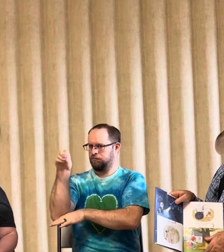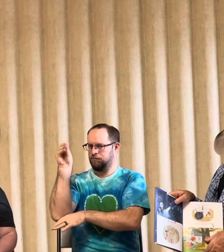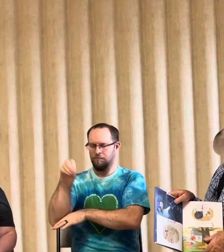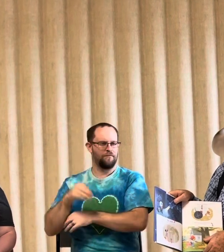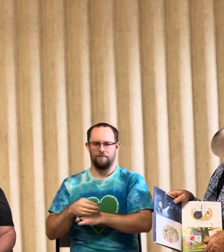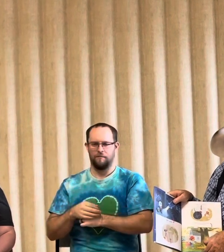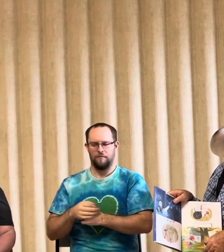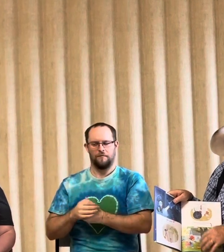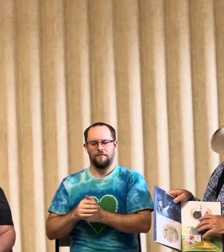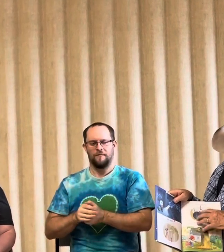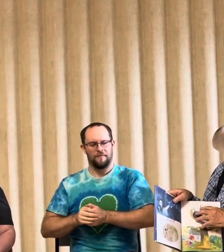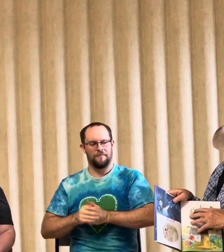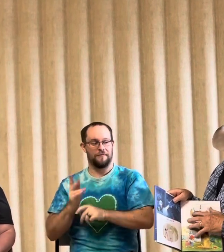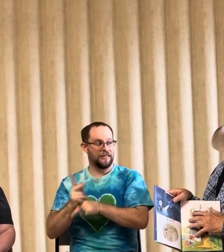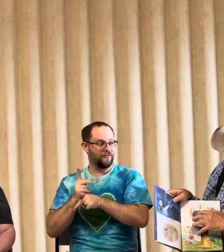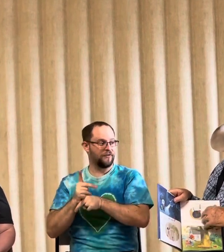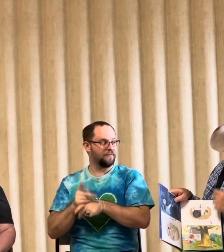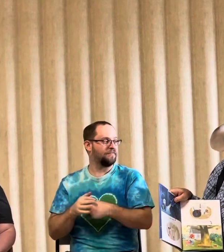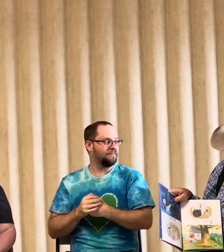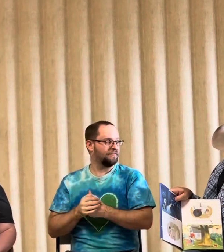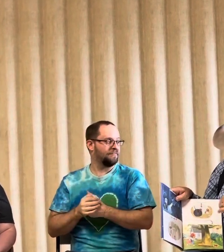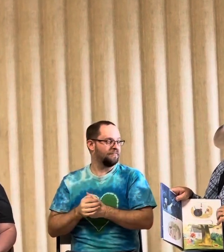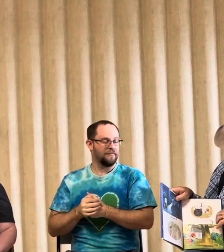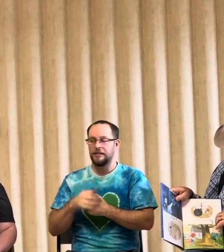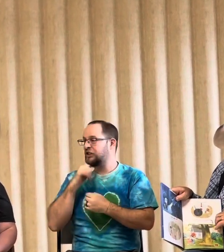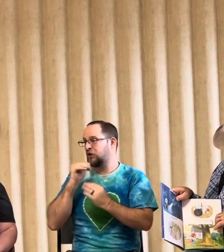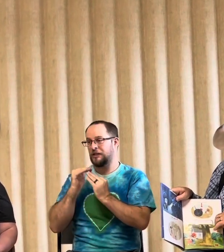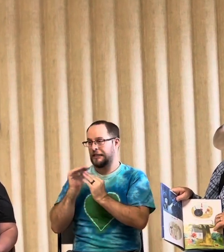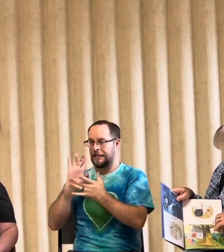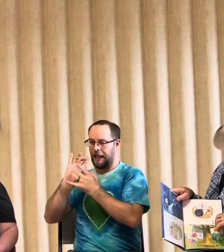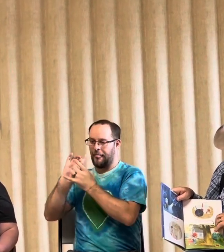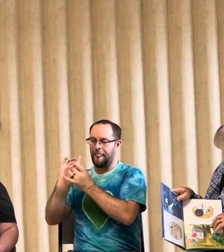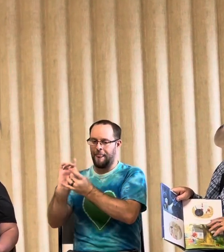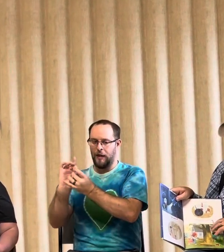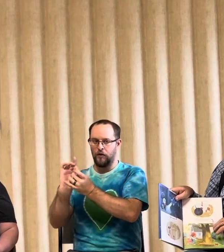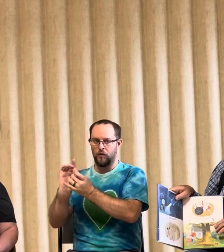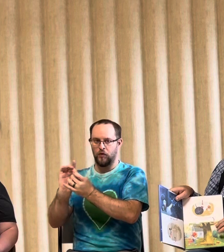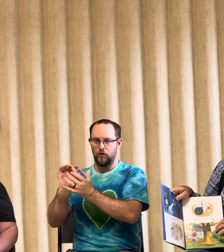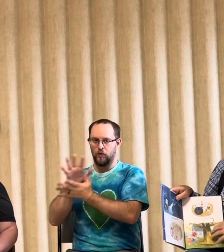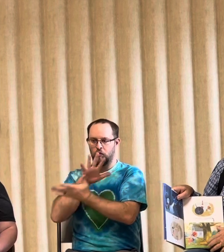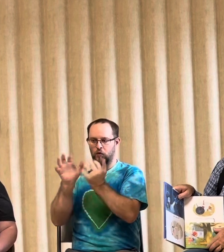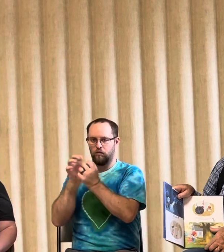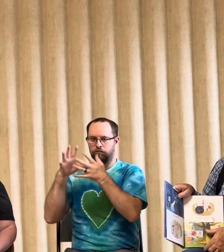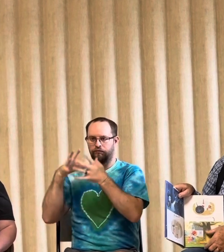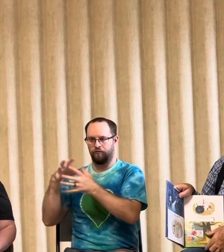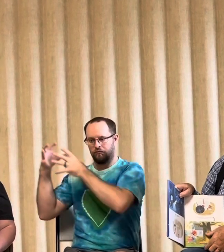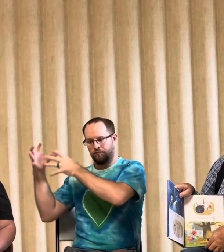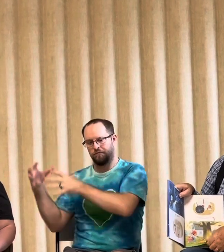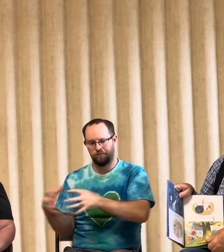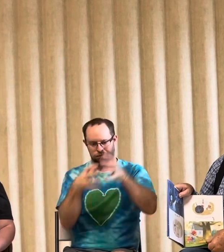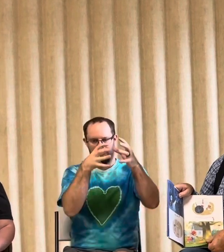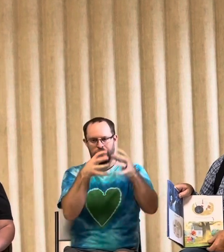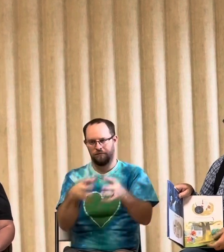Be careful with that. And don't even attach it to a wrecking ball, because it could be broken up if